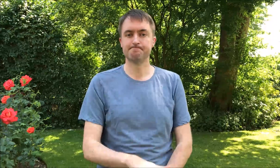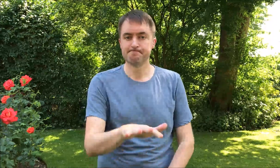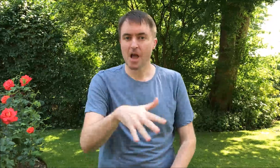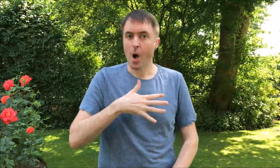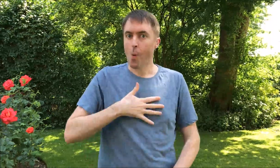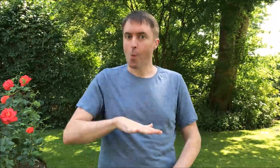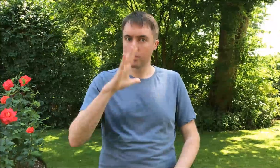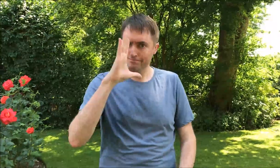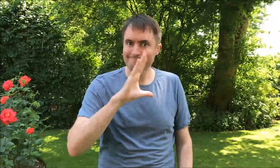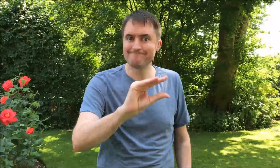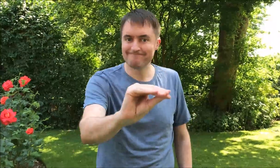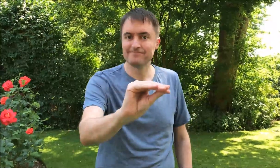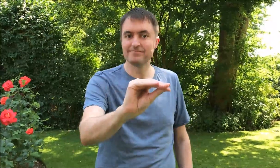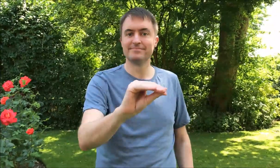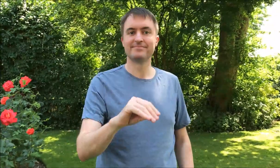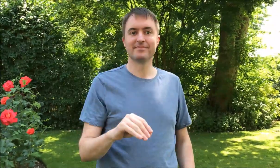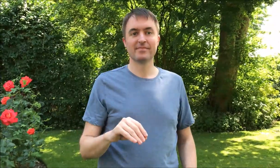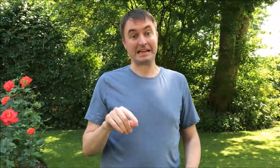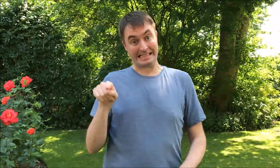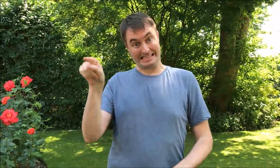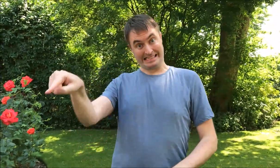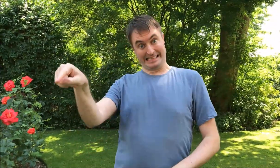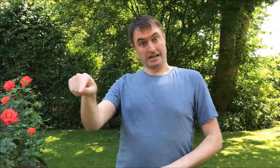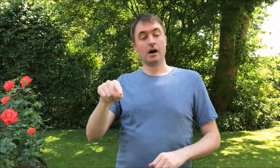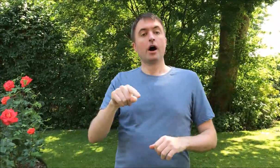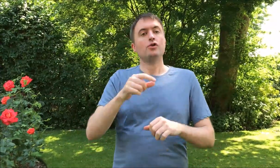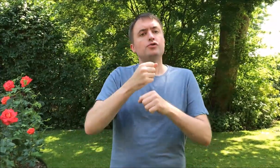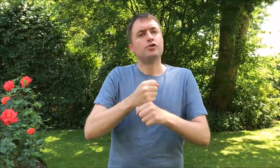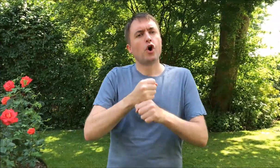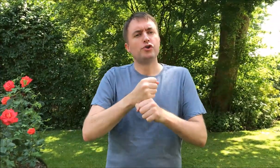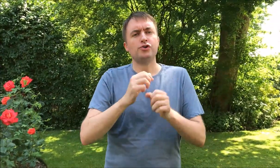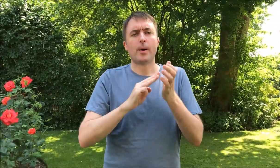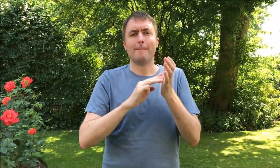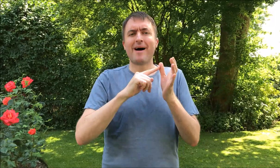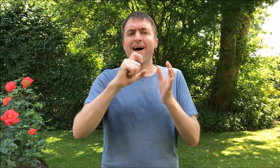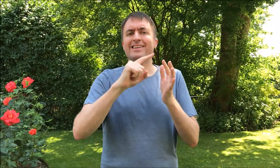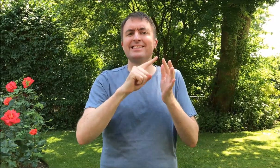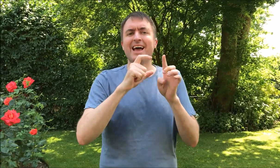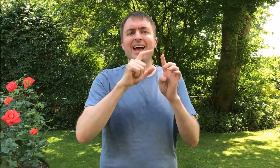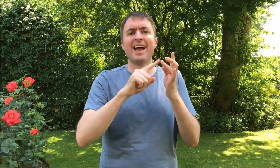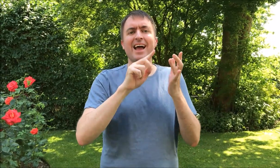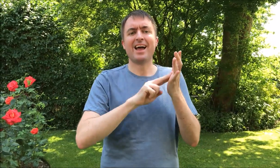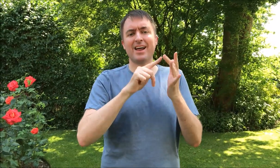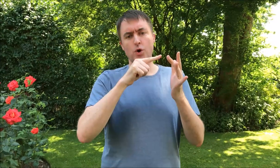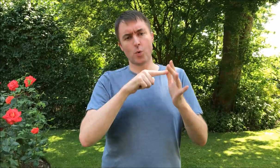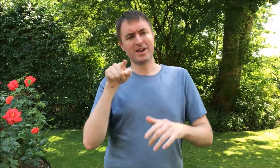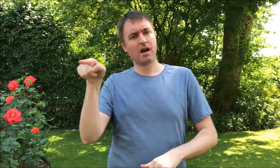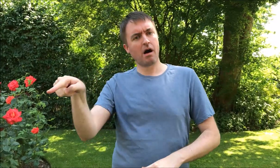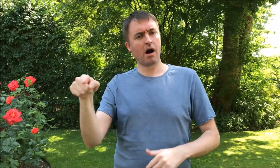We want you to know, brothers and sisters, about the grace of God that has been granted to the churches of Macedonia;